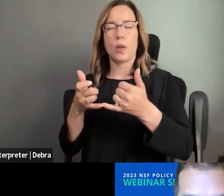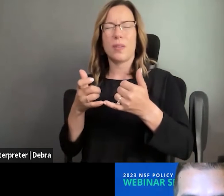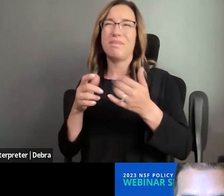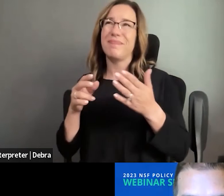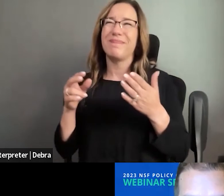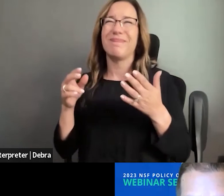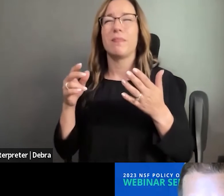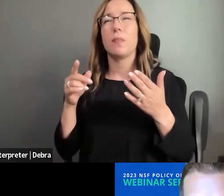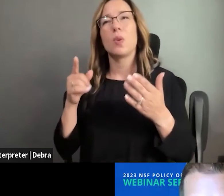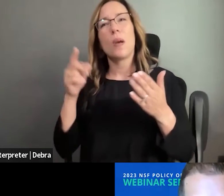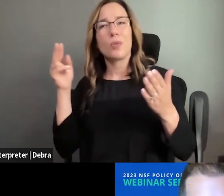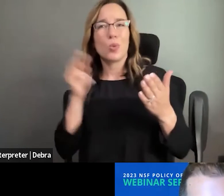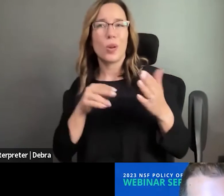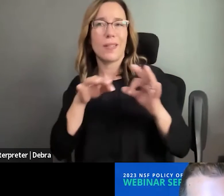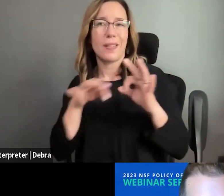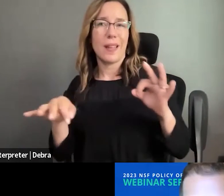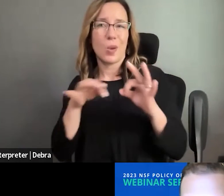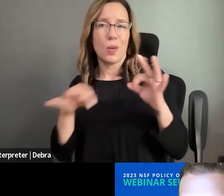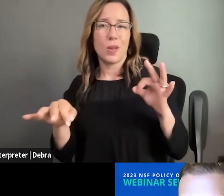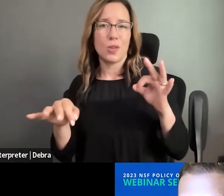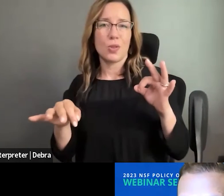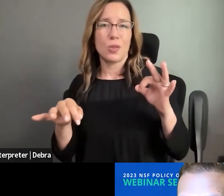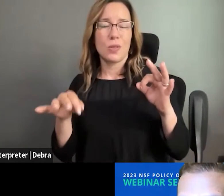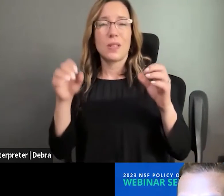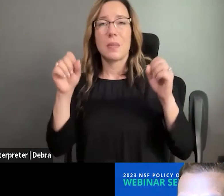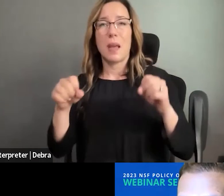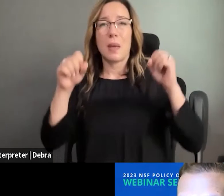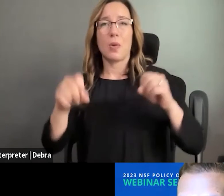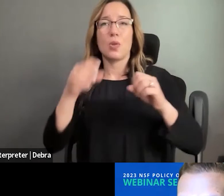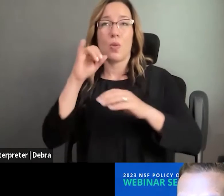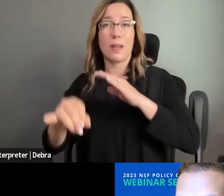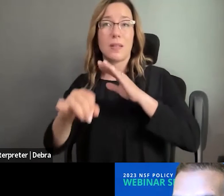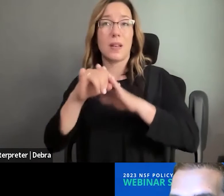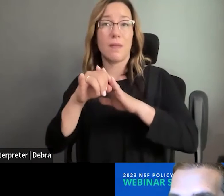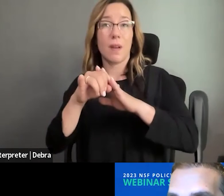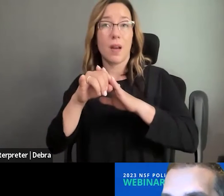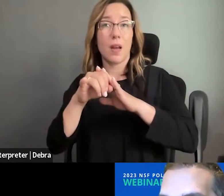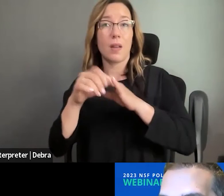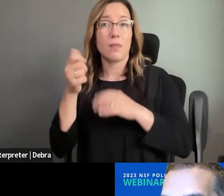that solicitation in order to identify whether or not you are eligible or